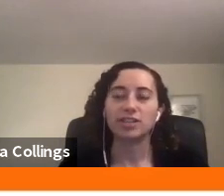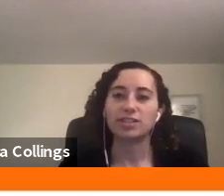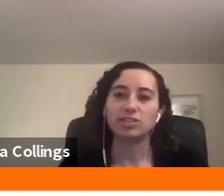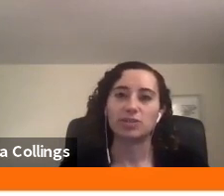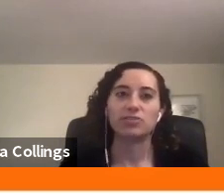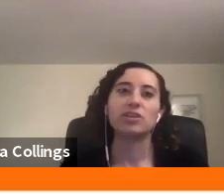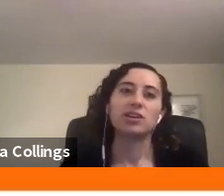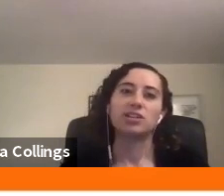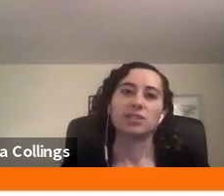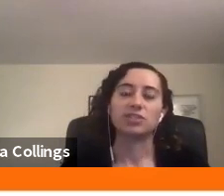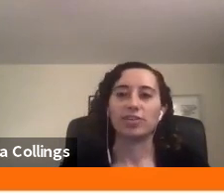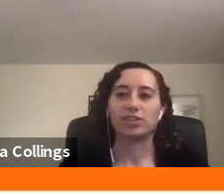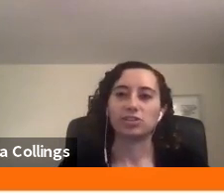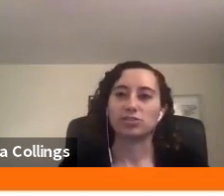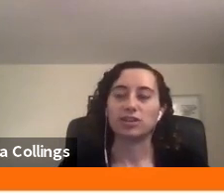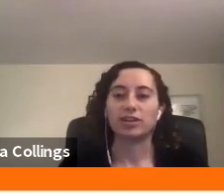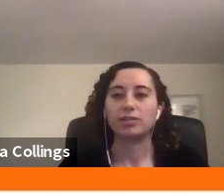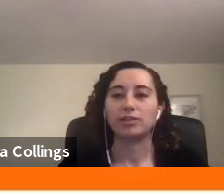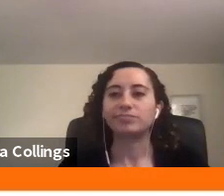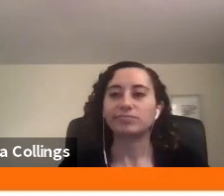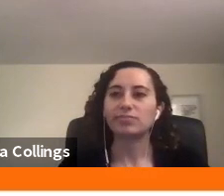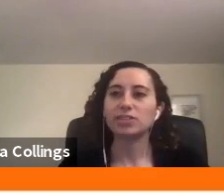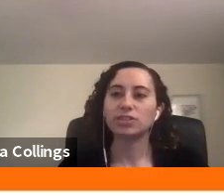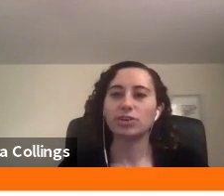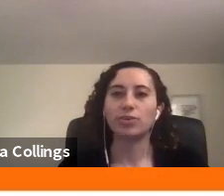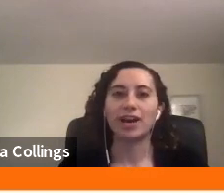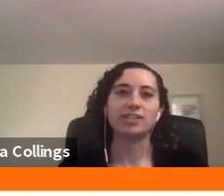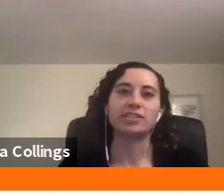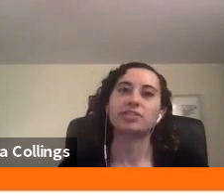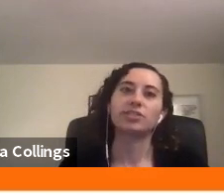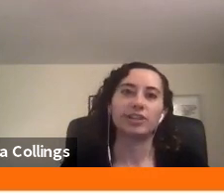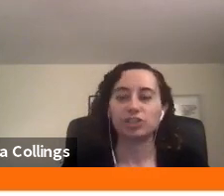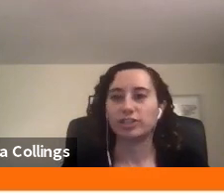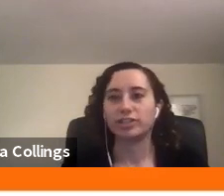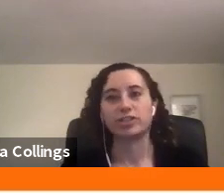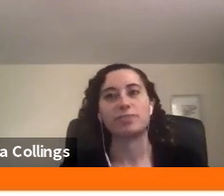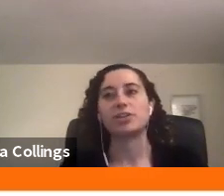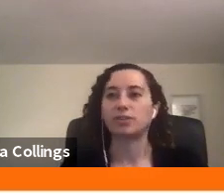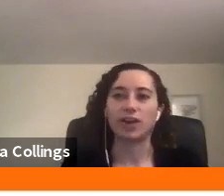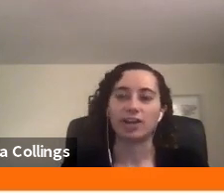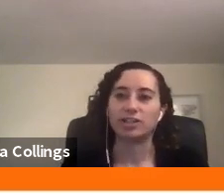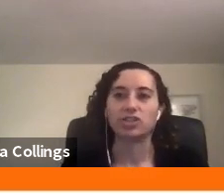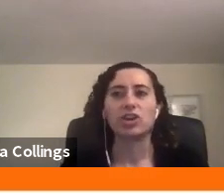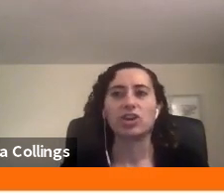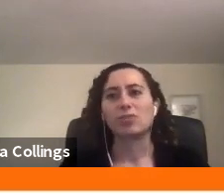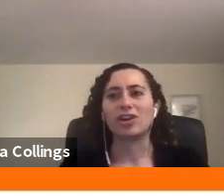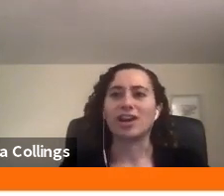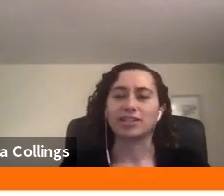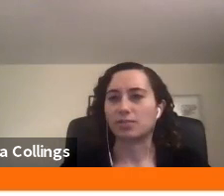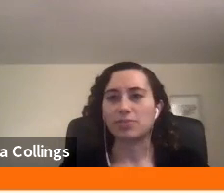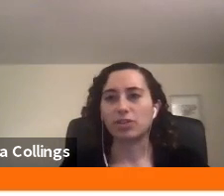looking at the environmental factors that can contribute. And weight stigma is a fuge factor that does contribute.